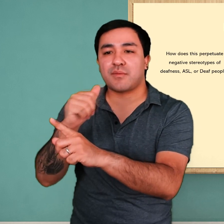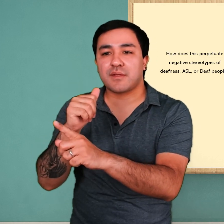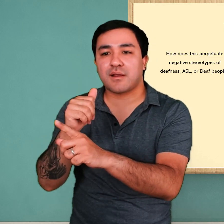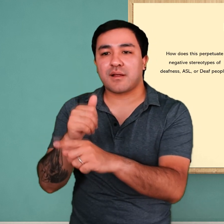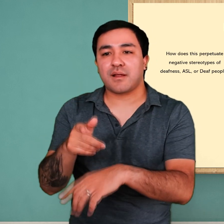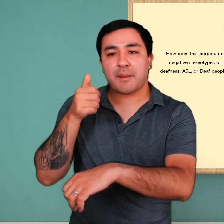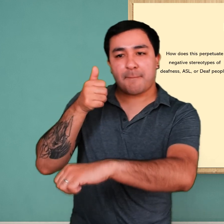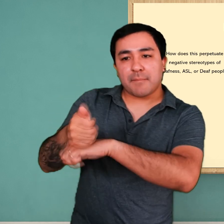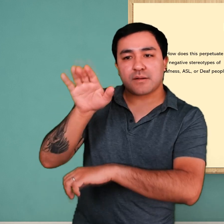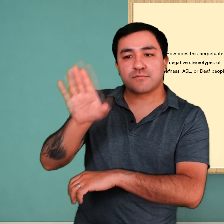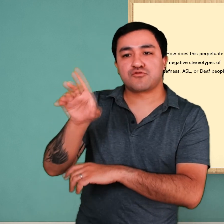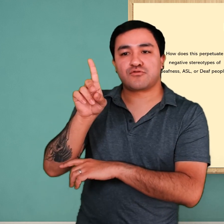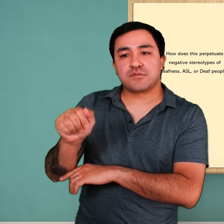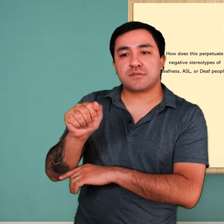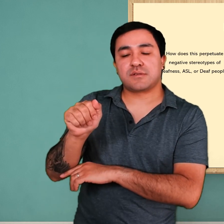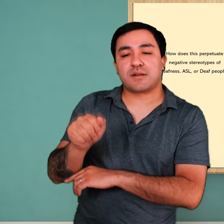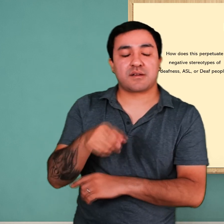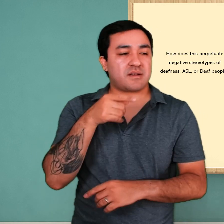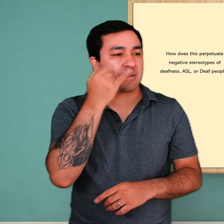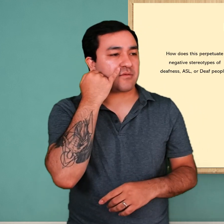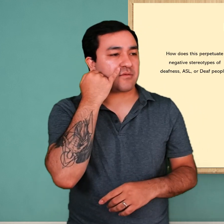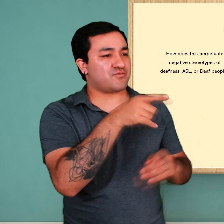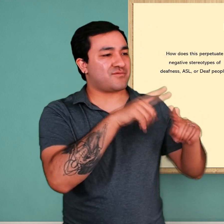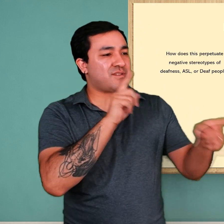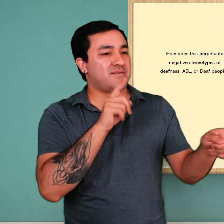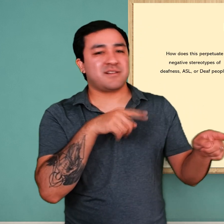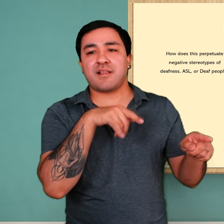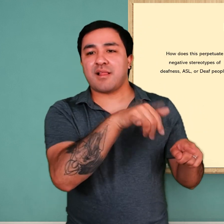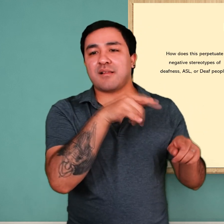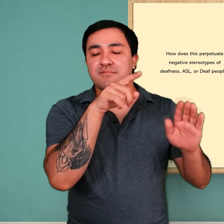It blames the disability and casts being different in a negative light.